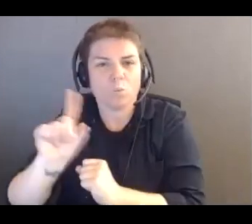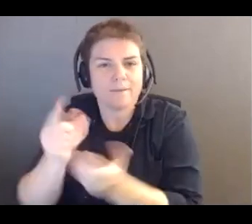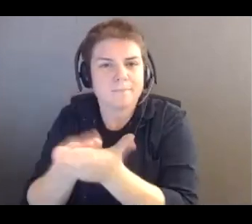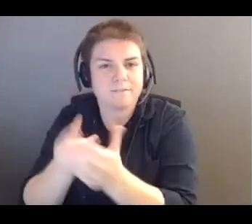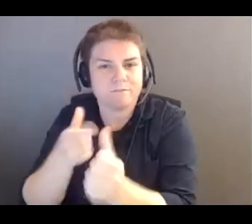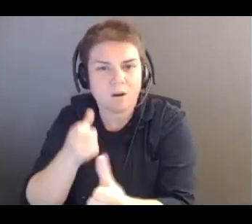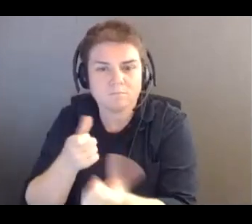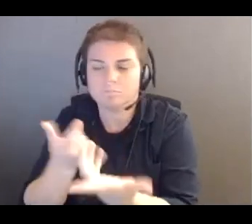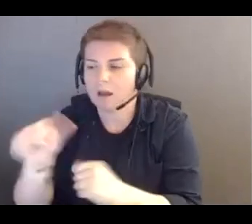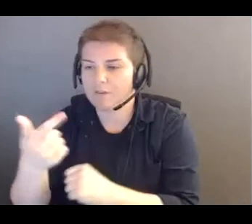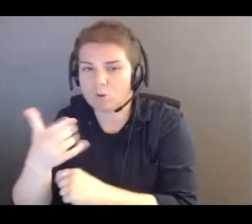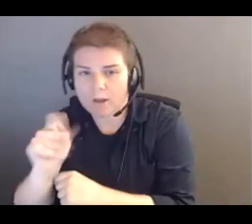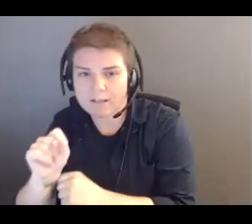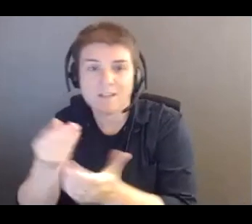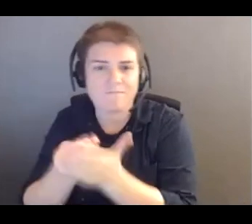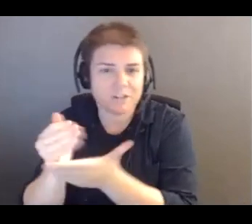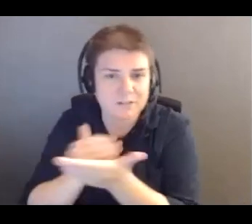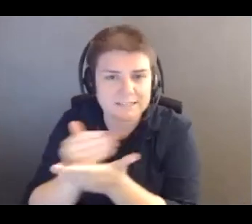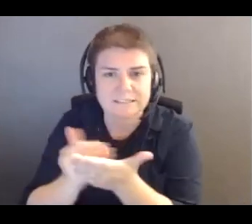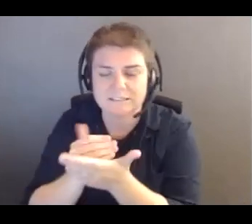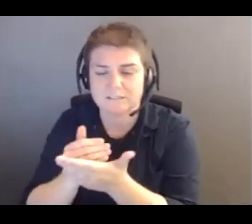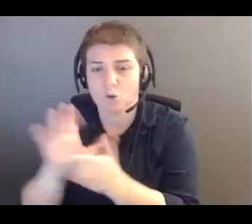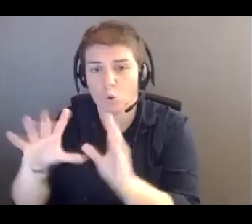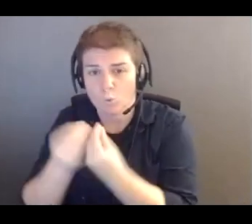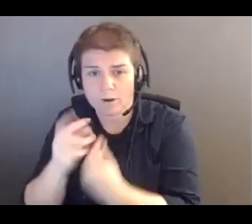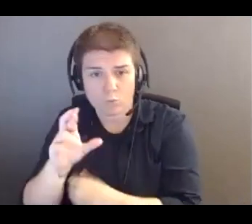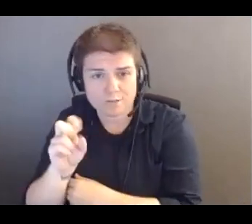or your organization's reserve funds. It is okay if you are applying